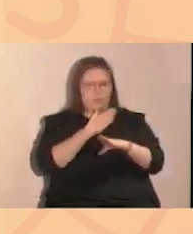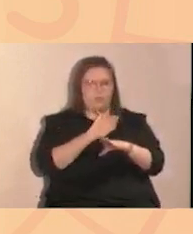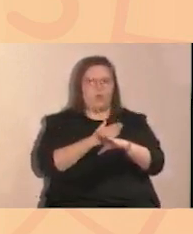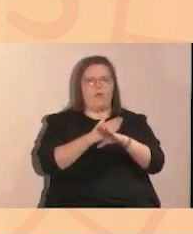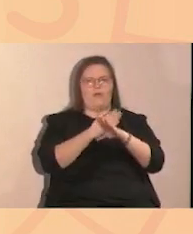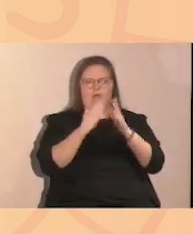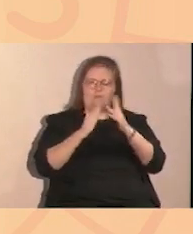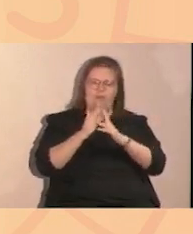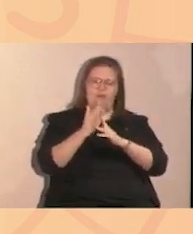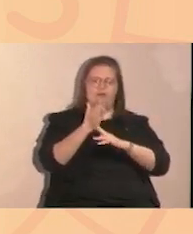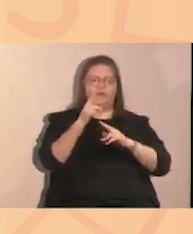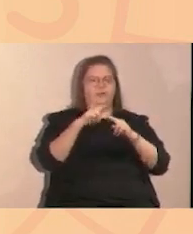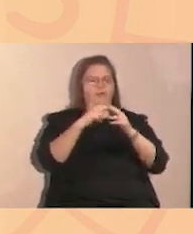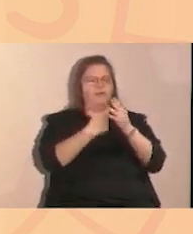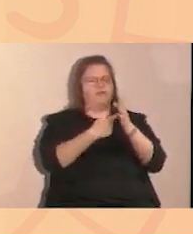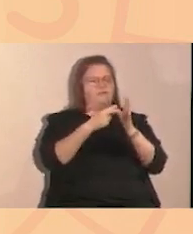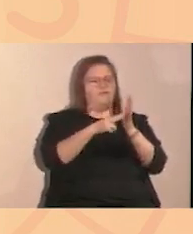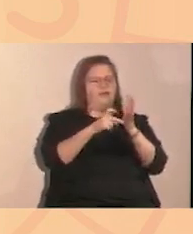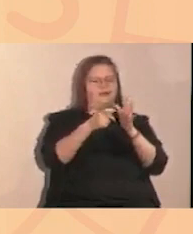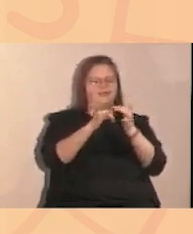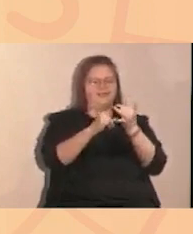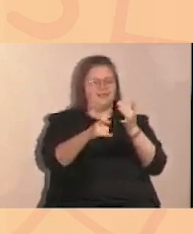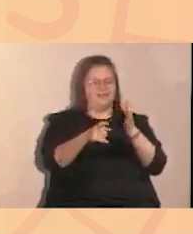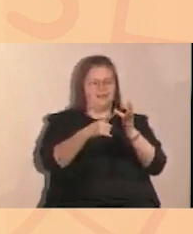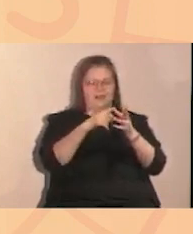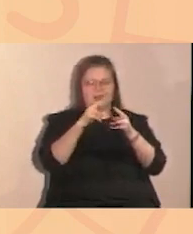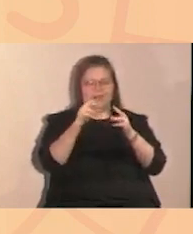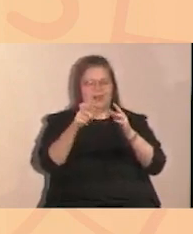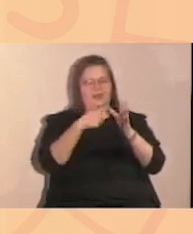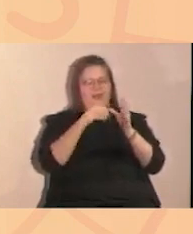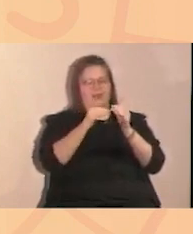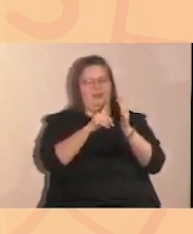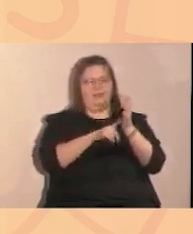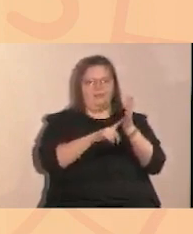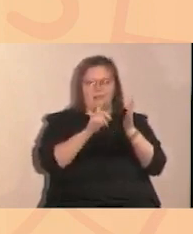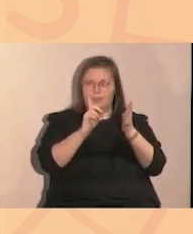When Franchesca Cubillo, a friend, colleague and mentor of mine for the last ten years asked me to speak today,